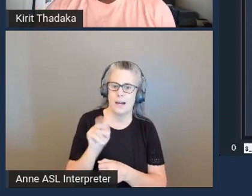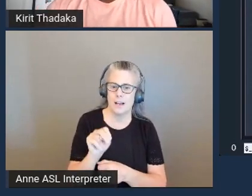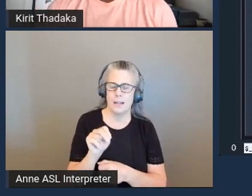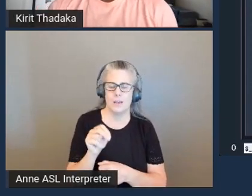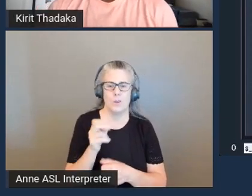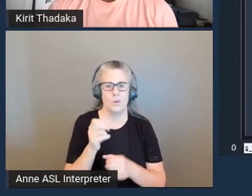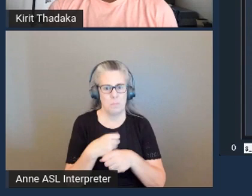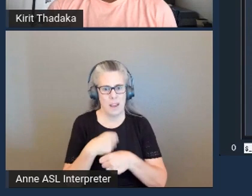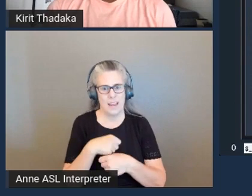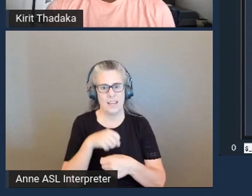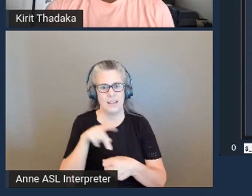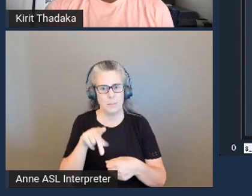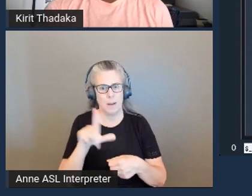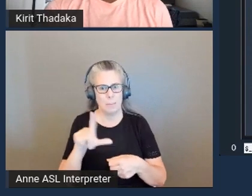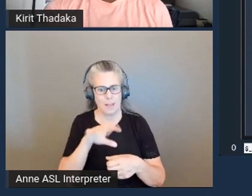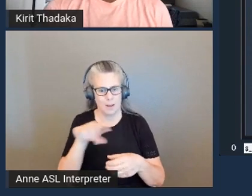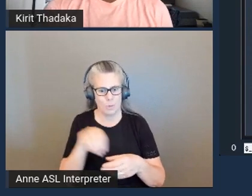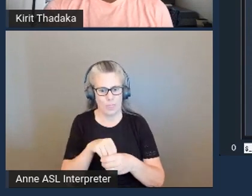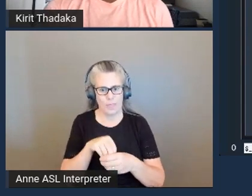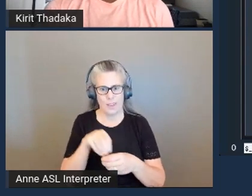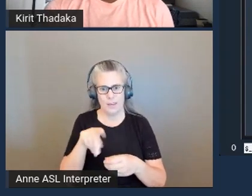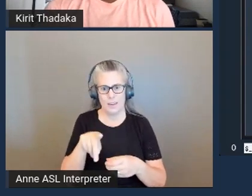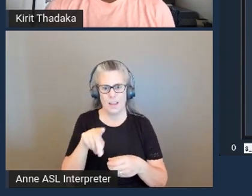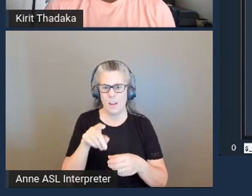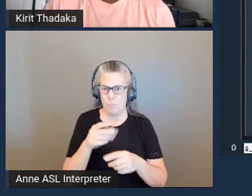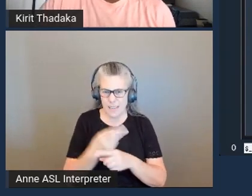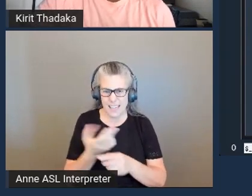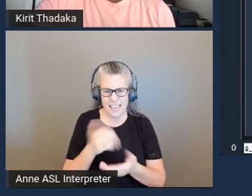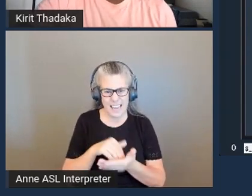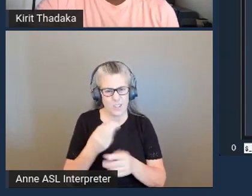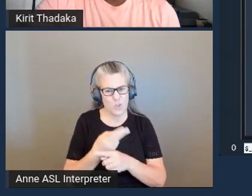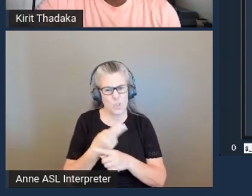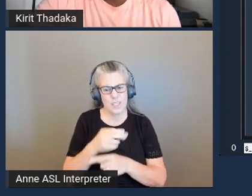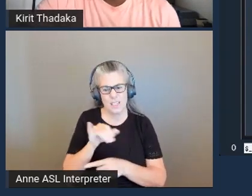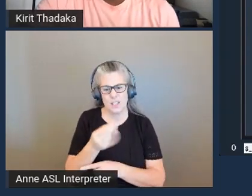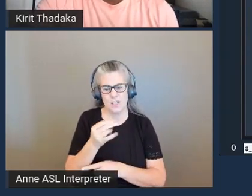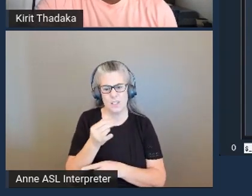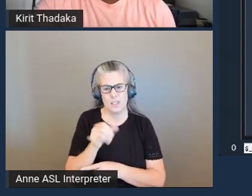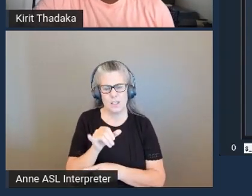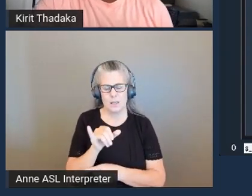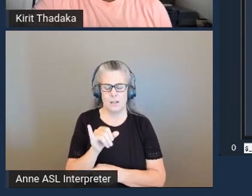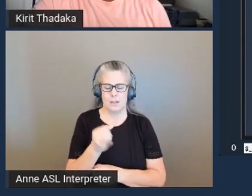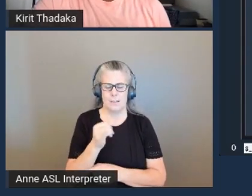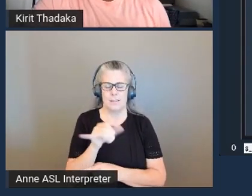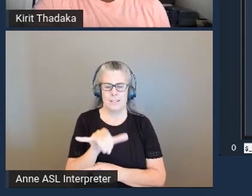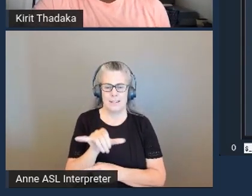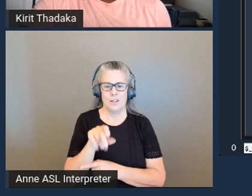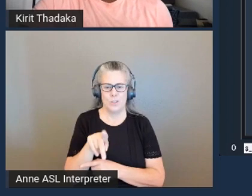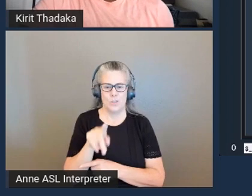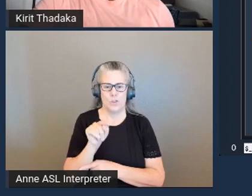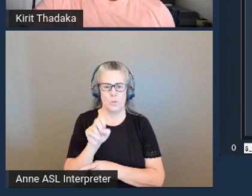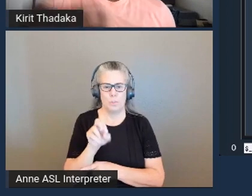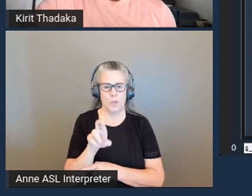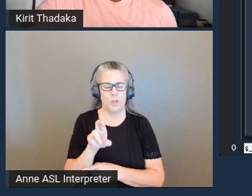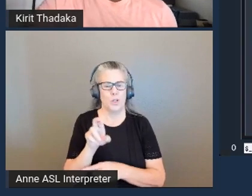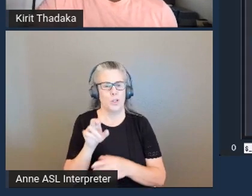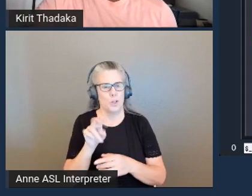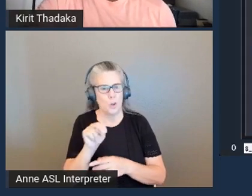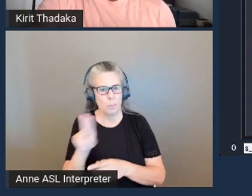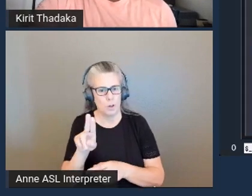you do it exactly through a Jupyter Notebook, right? Yes, absolutely, so the SageMaker SDK is what you use